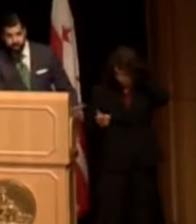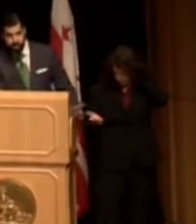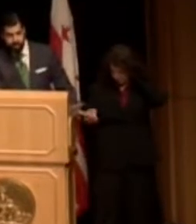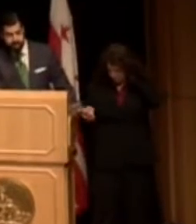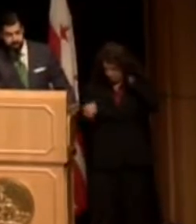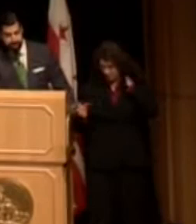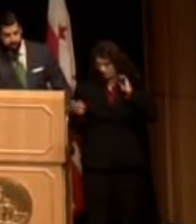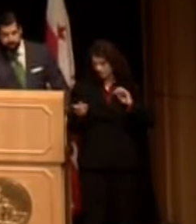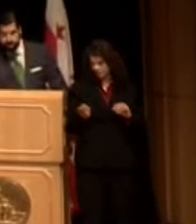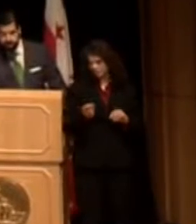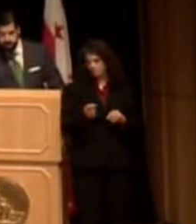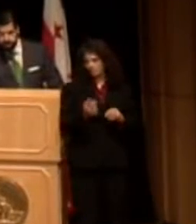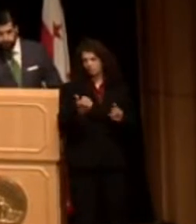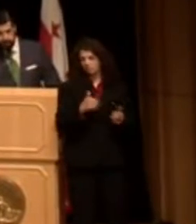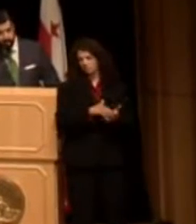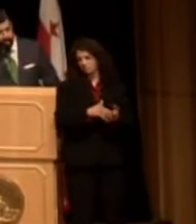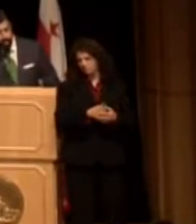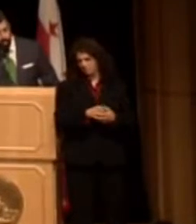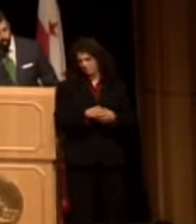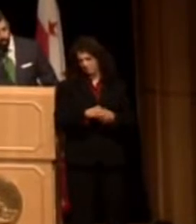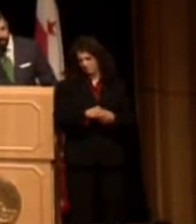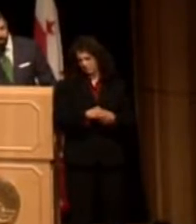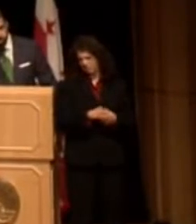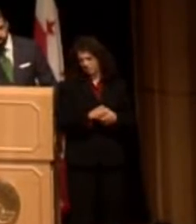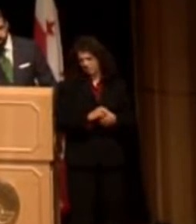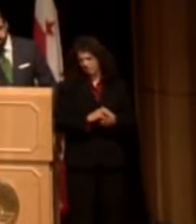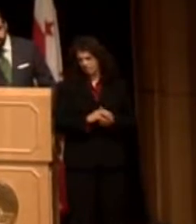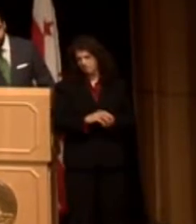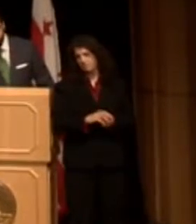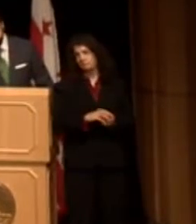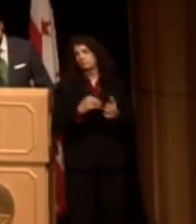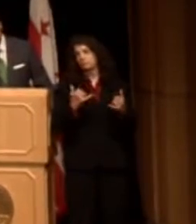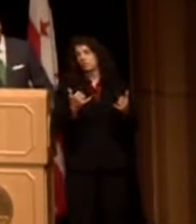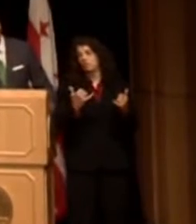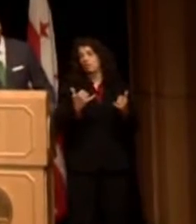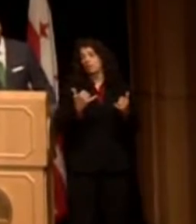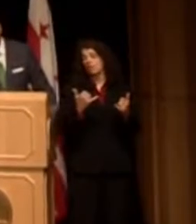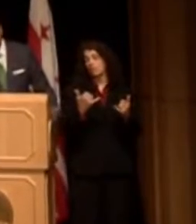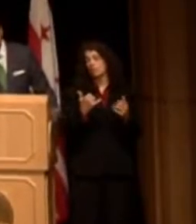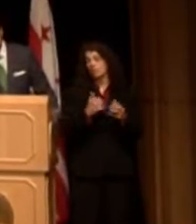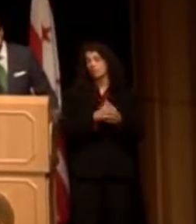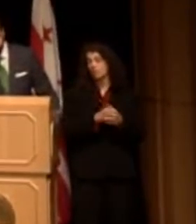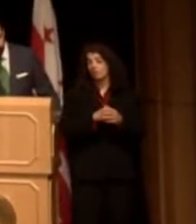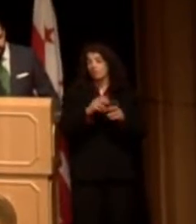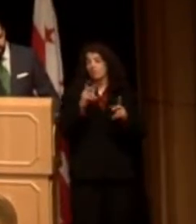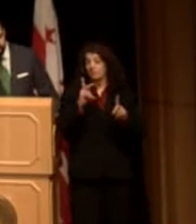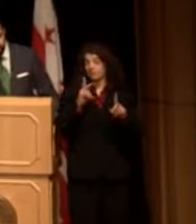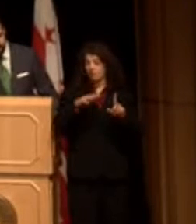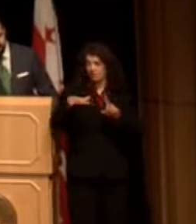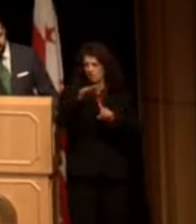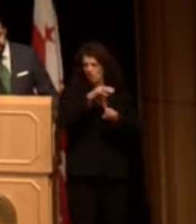COMMUNITIES BUILD FIRST PRINCIPLE WHERE THE DISTRICT DEVELOPS OFF-SITE HOUSING WITHIN THE NEIGHBORHOOD SO AS NOT TO